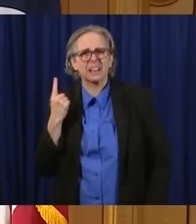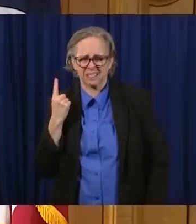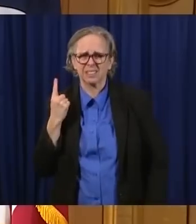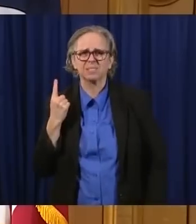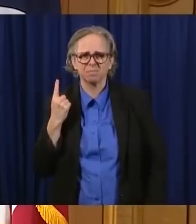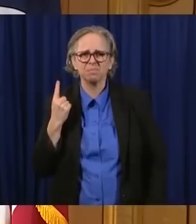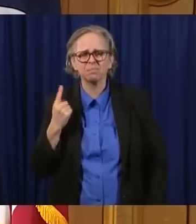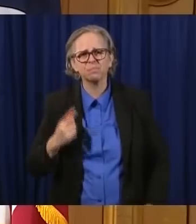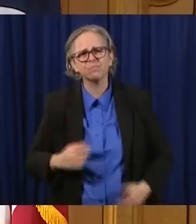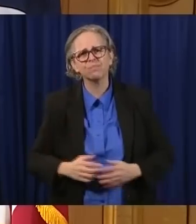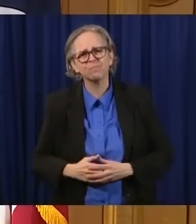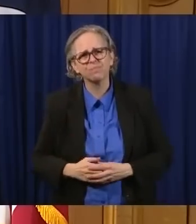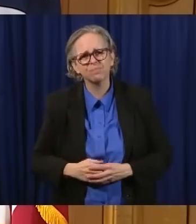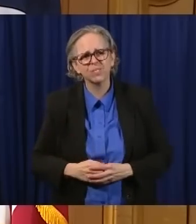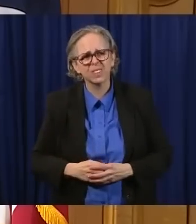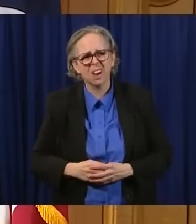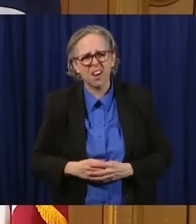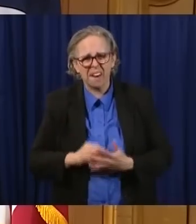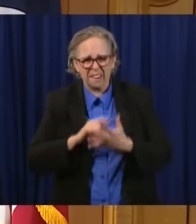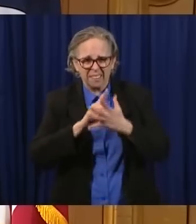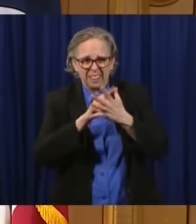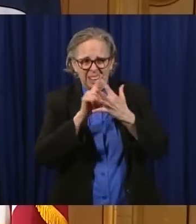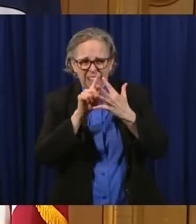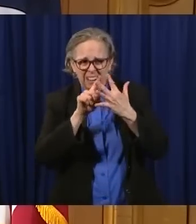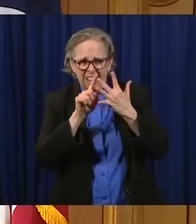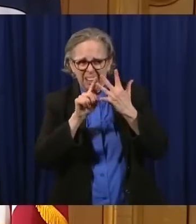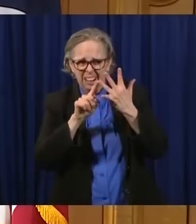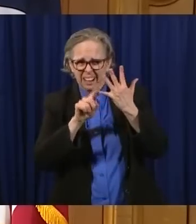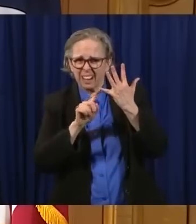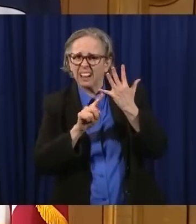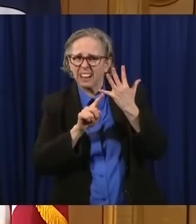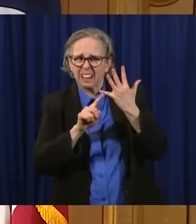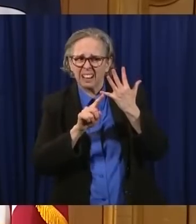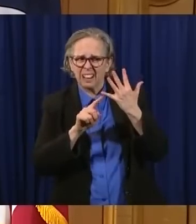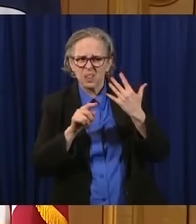US FORWARD.